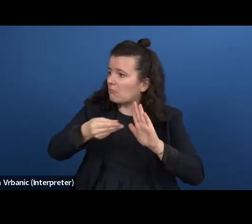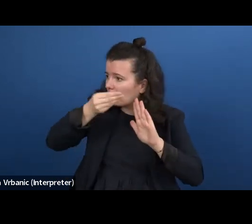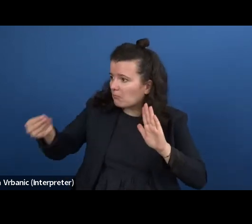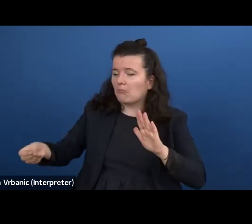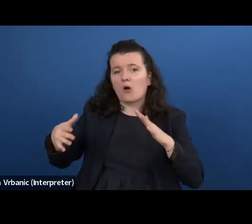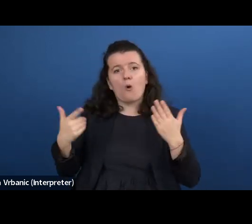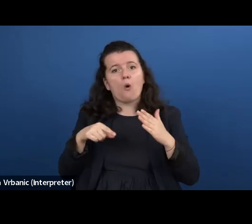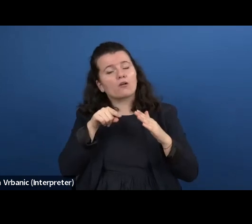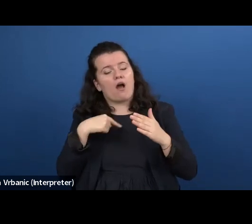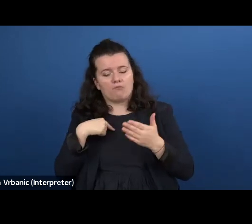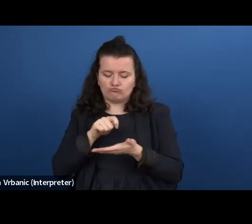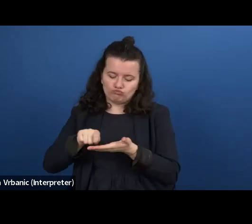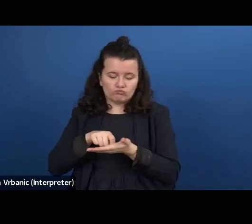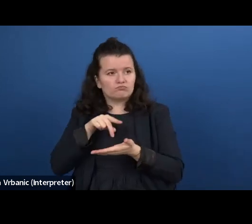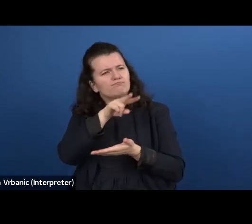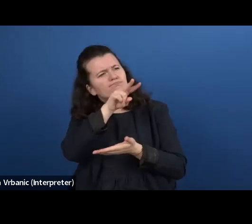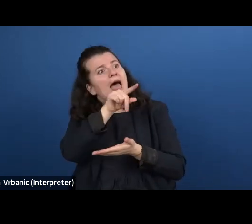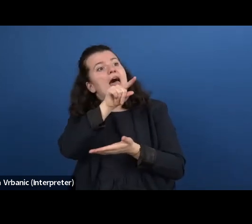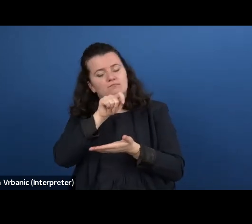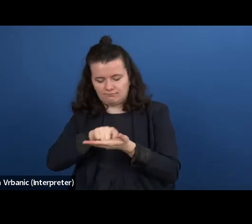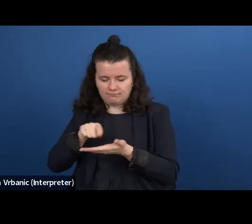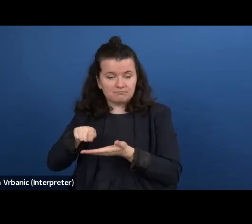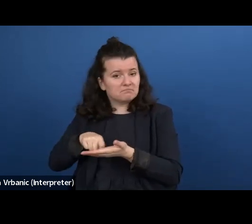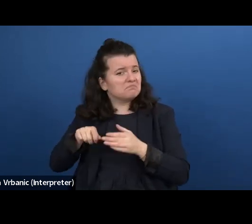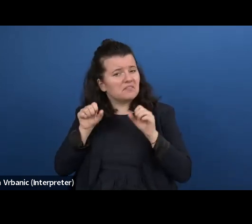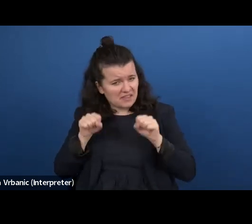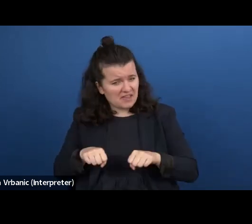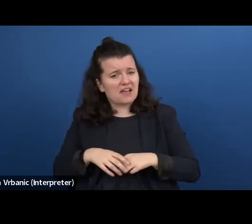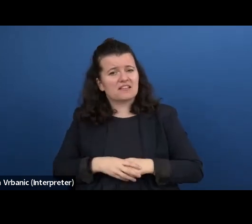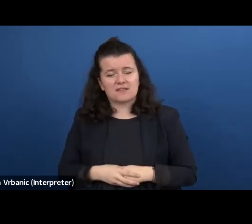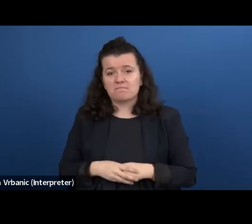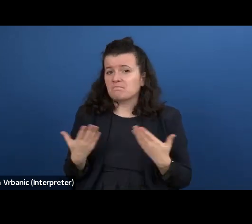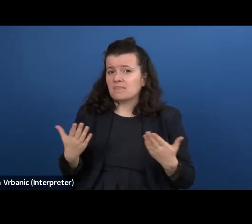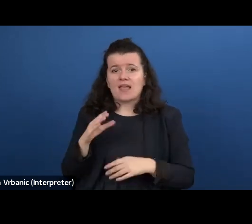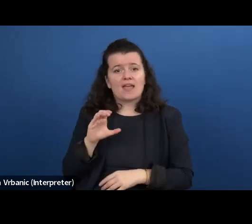and also CERMI Women's Foundation, we are here to provide more information.